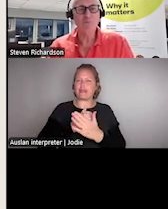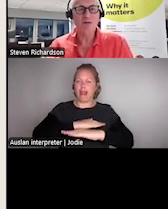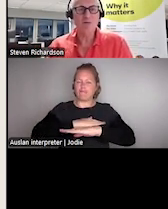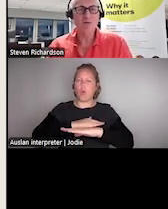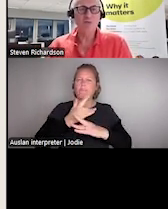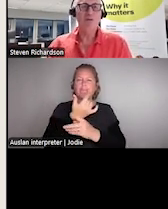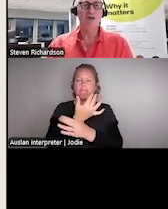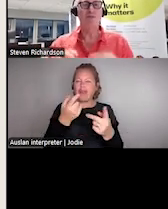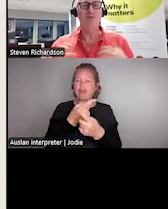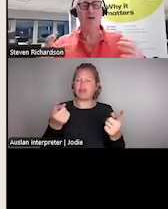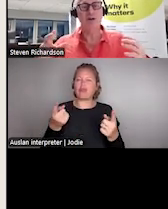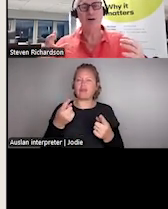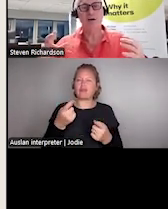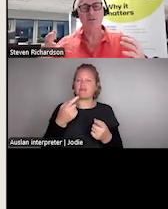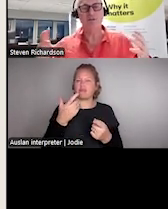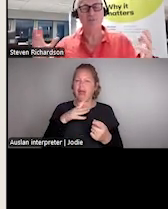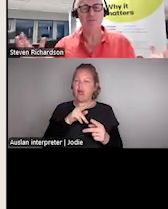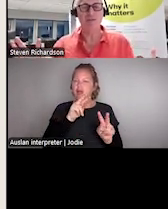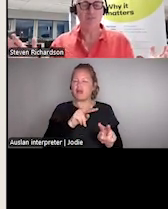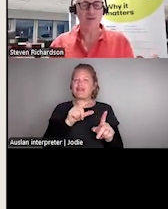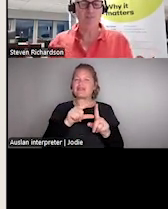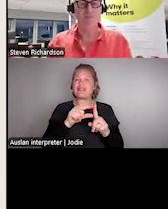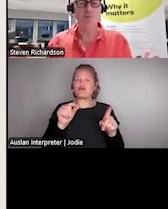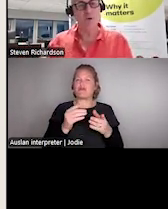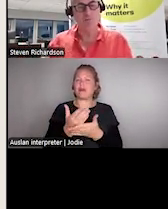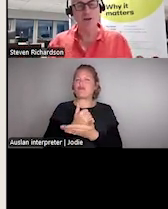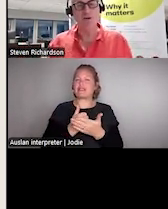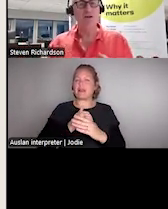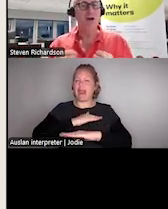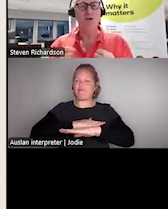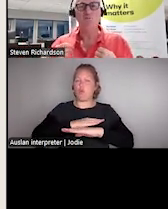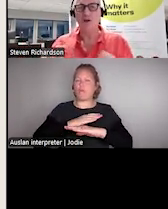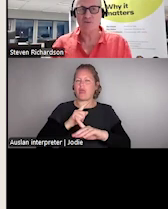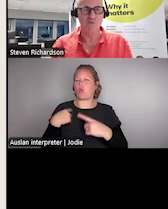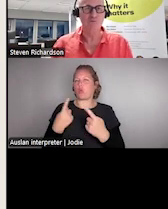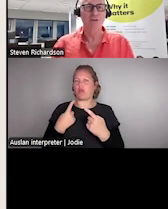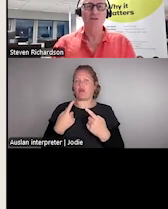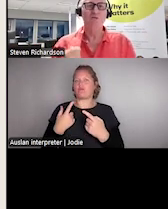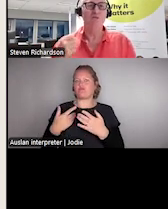will have come across a digital fundraising platform that we run. A great tool called